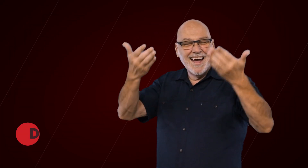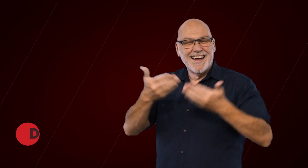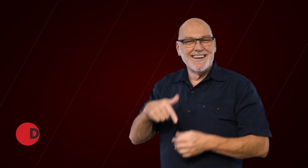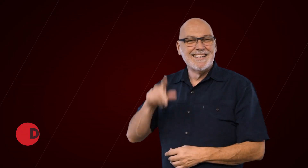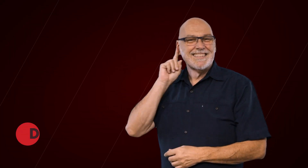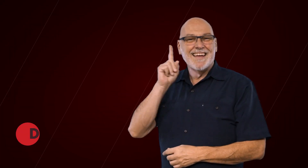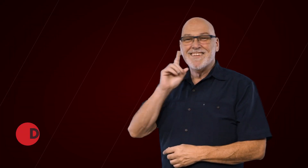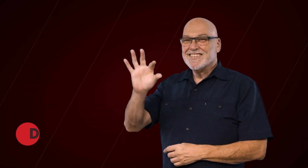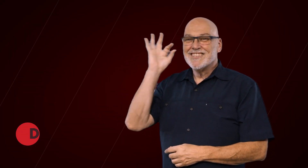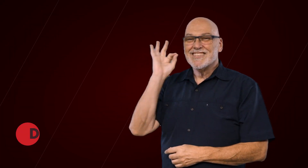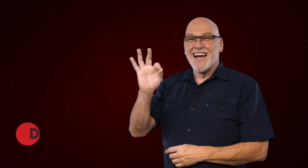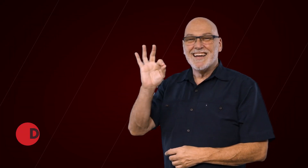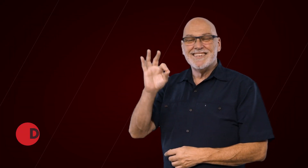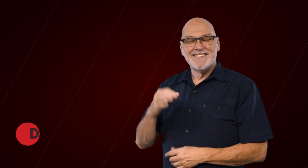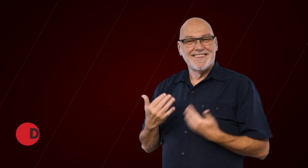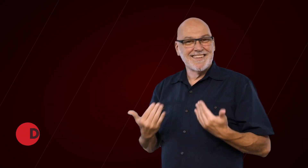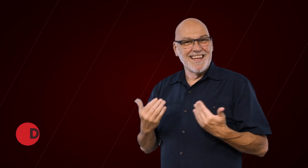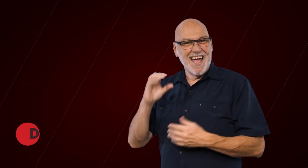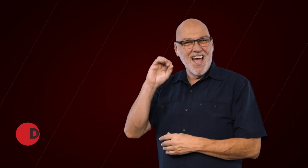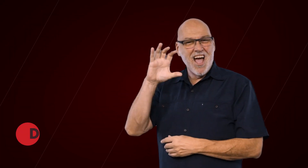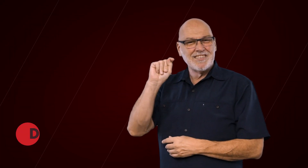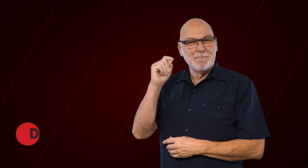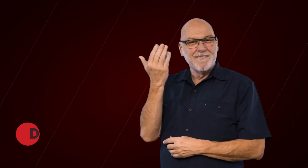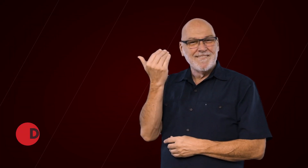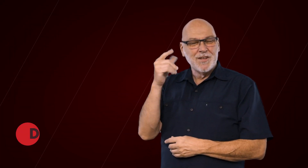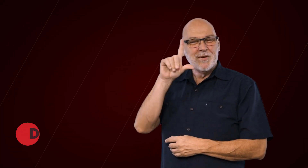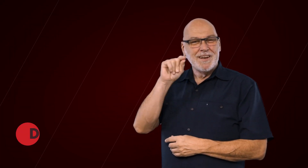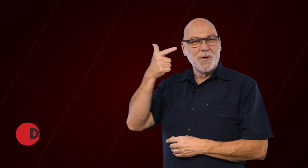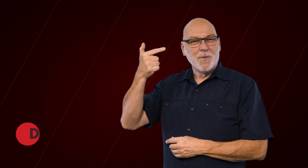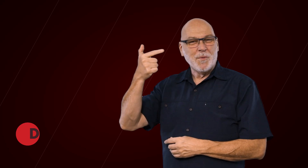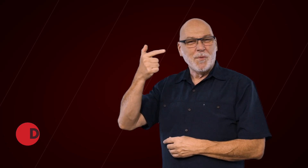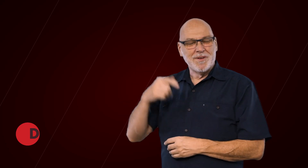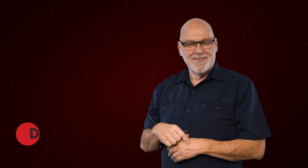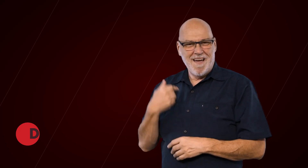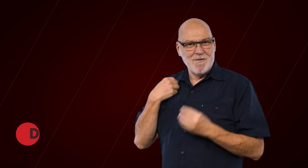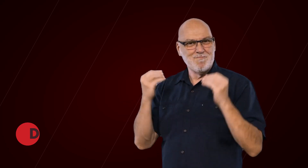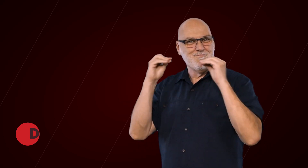[Anselmo]: Hello! This is DeafDots, 15 October 2021.